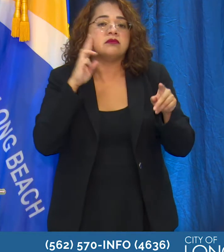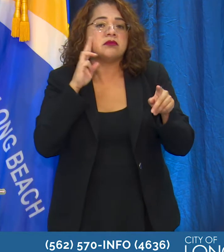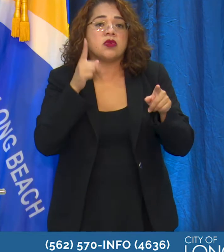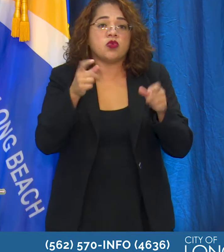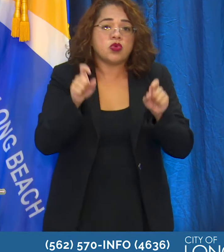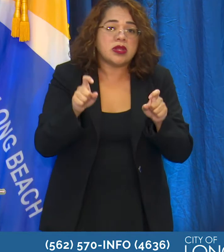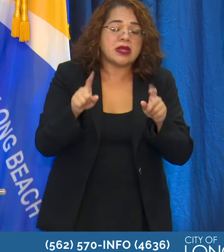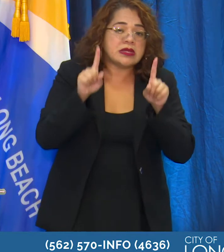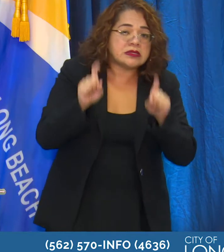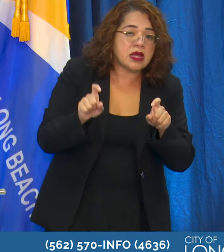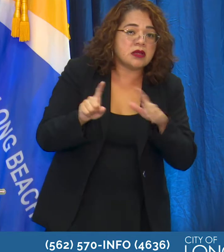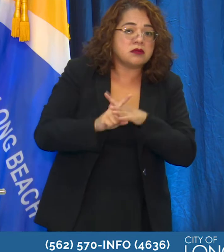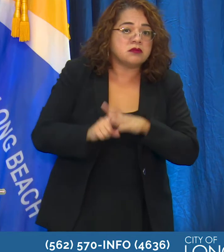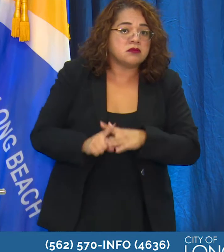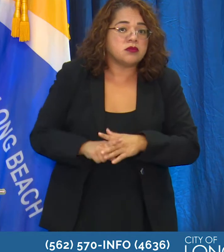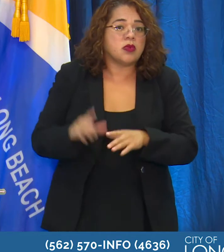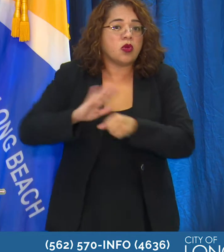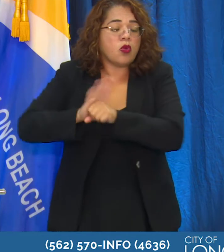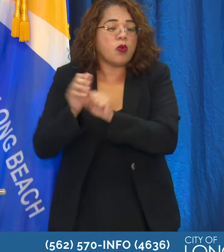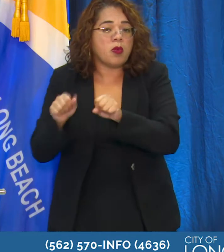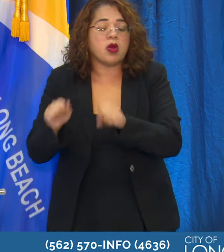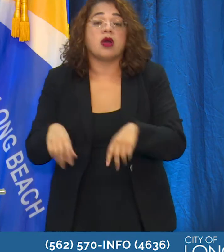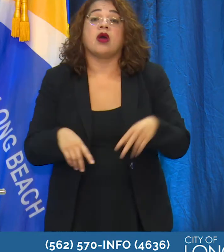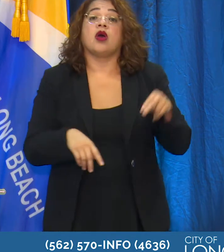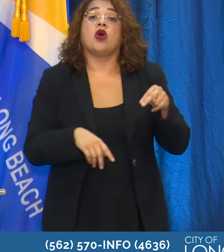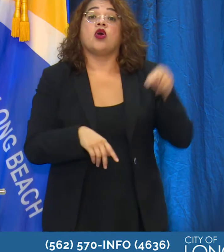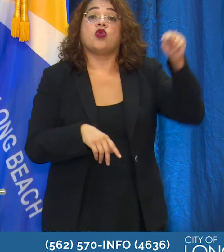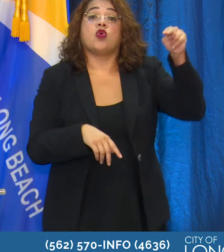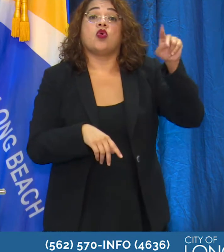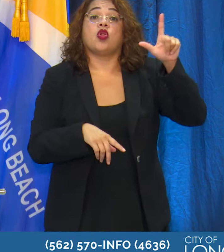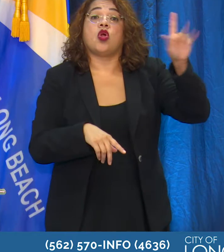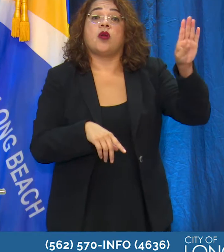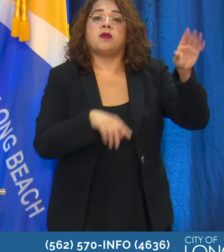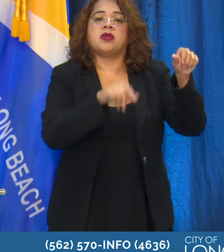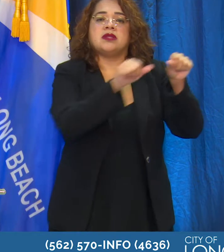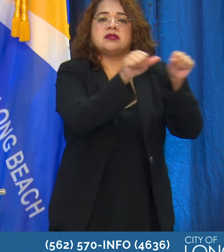such as testing at our North Long Beach site at Jordan Plus campus.